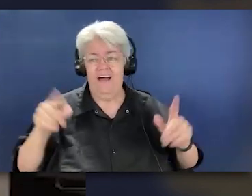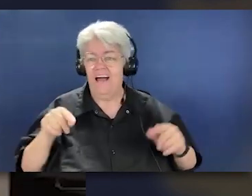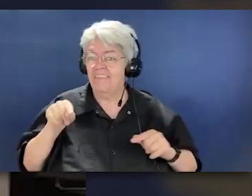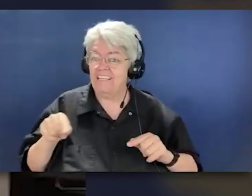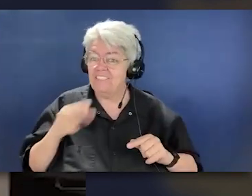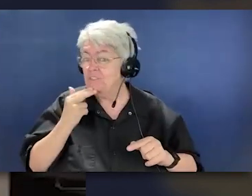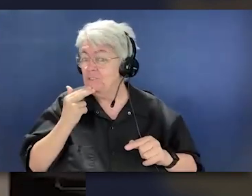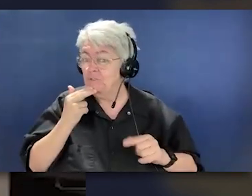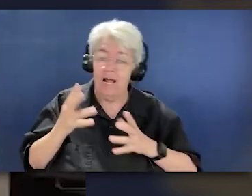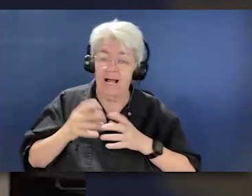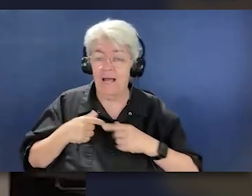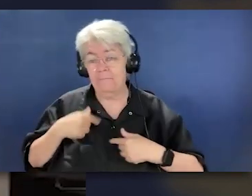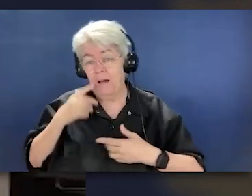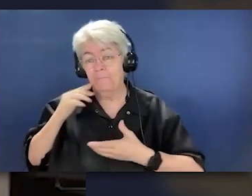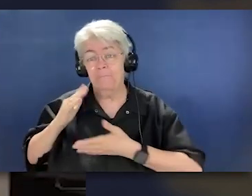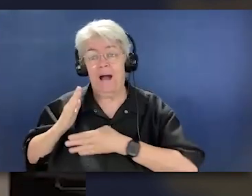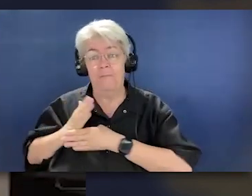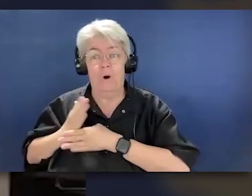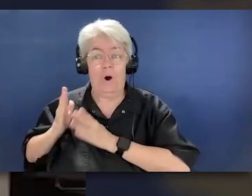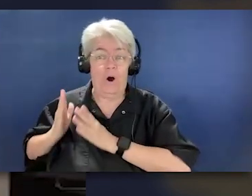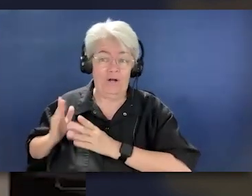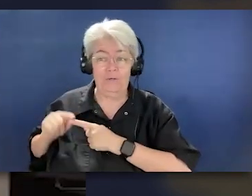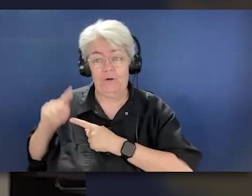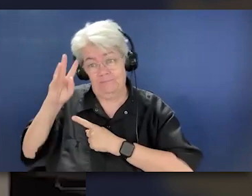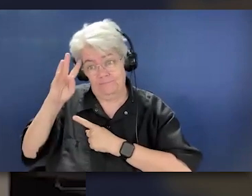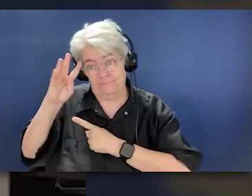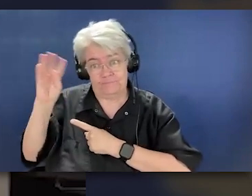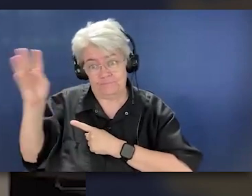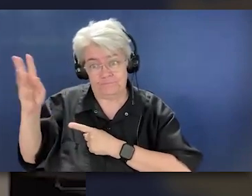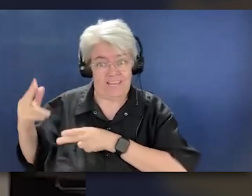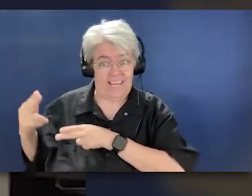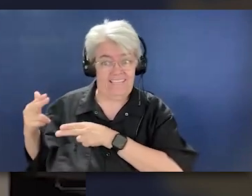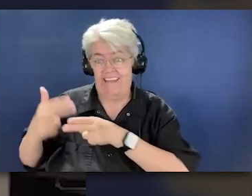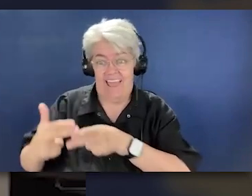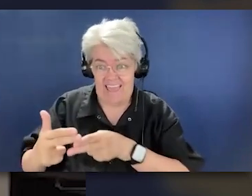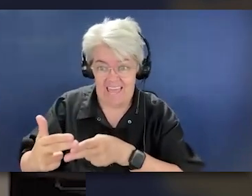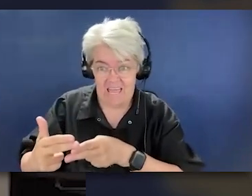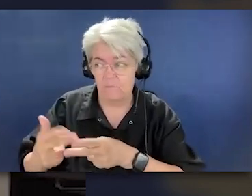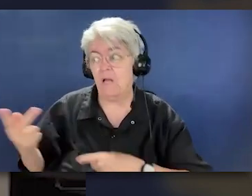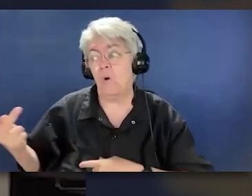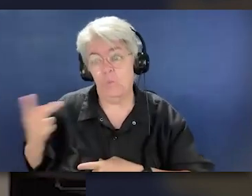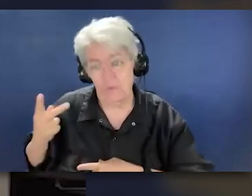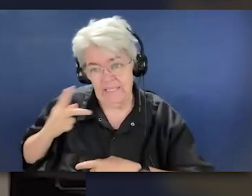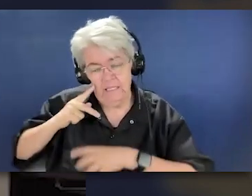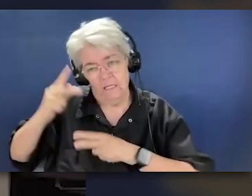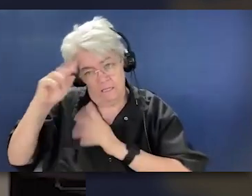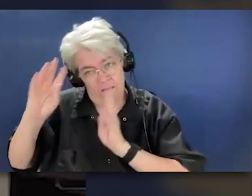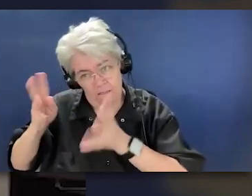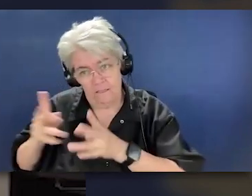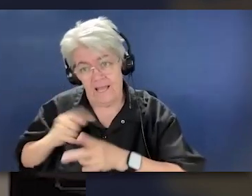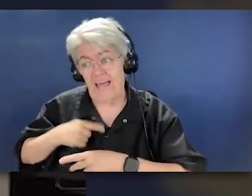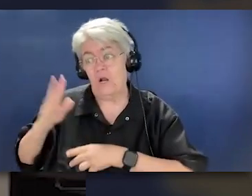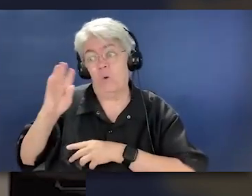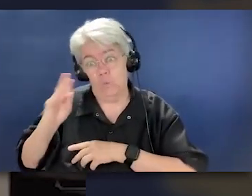my partner had created or had named that we worked on and we had publications on—well,